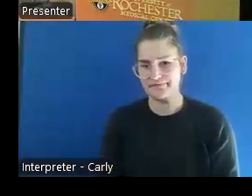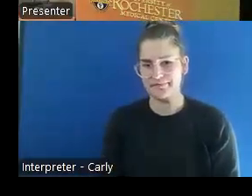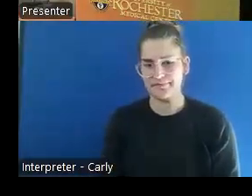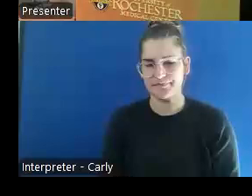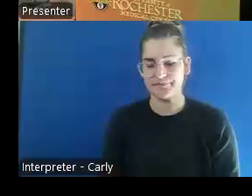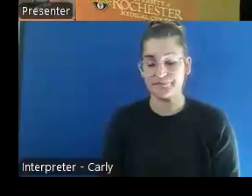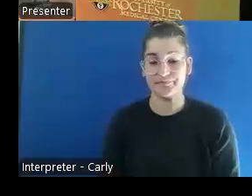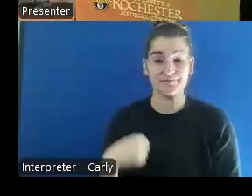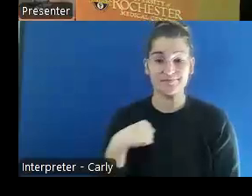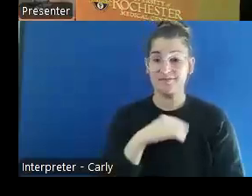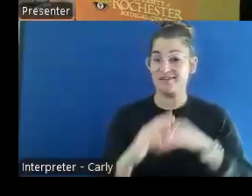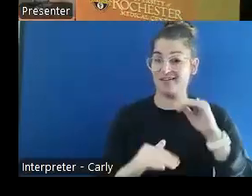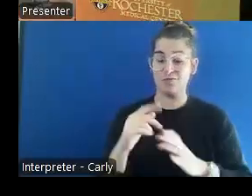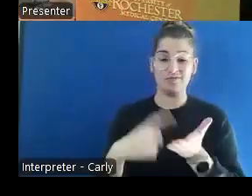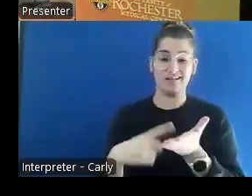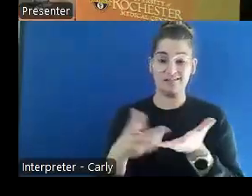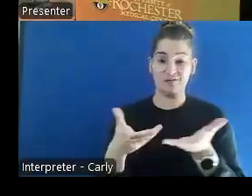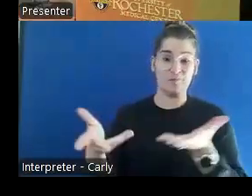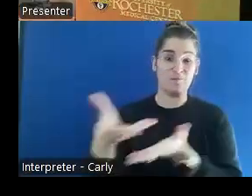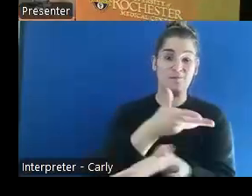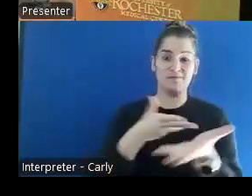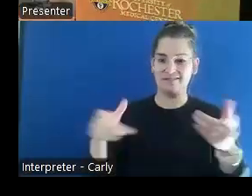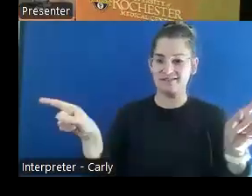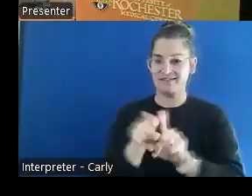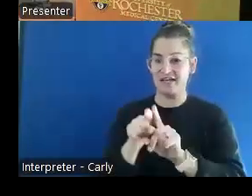amongst each other and I think we all have a shared goal of wanting to get the patients better